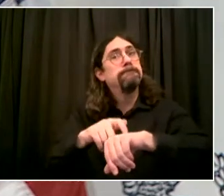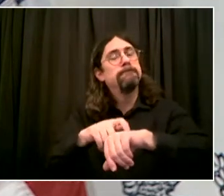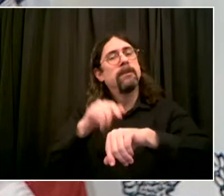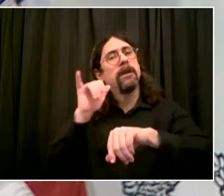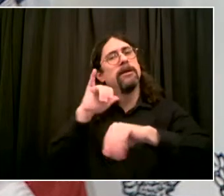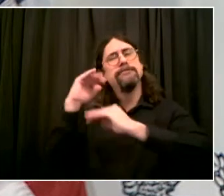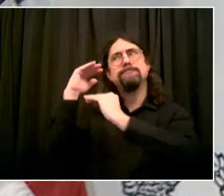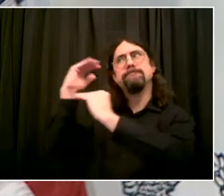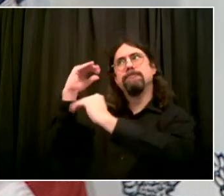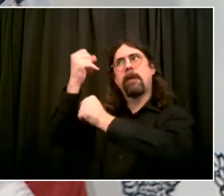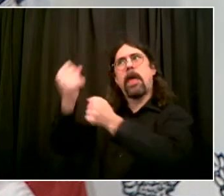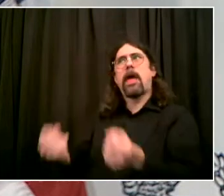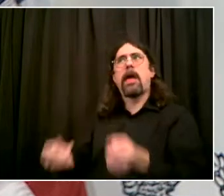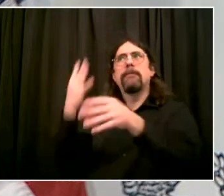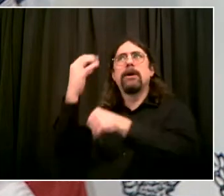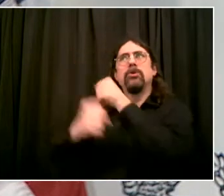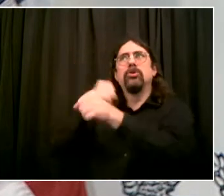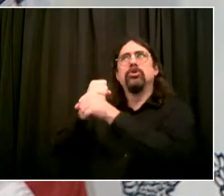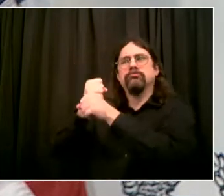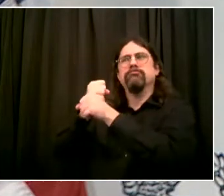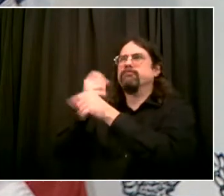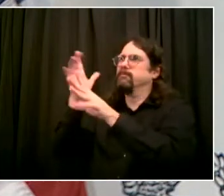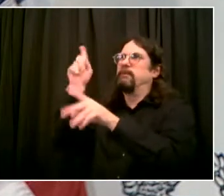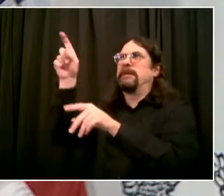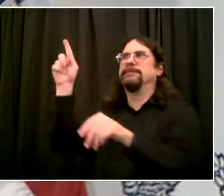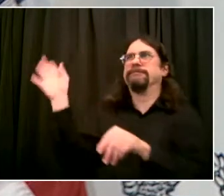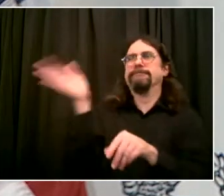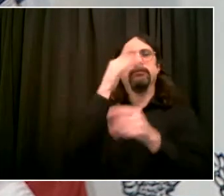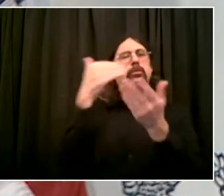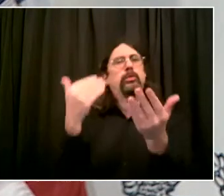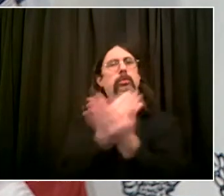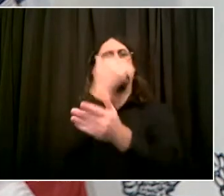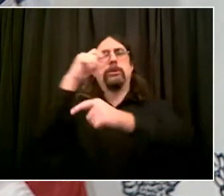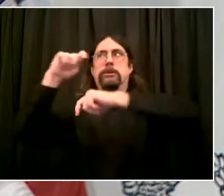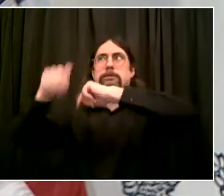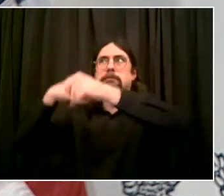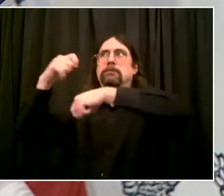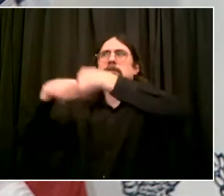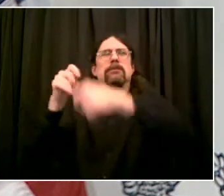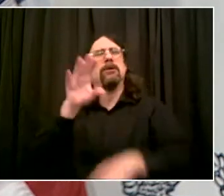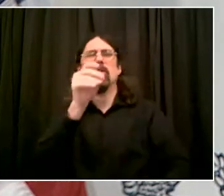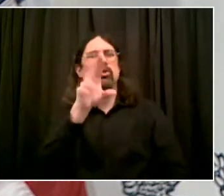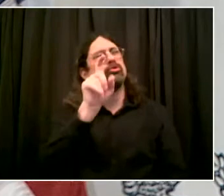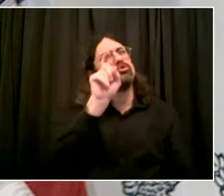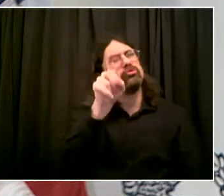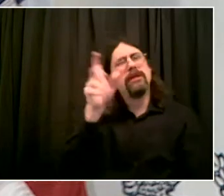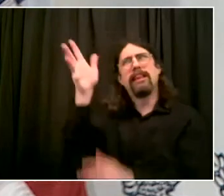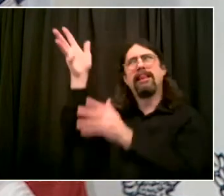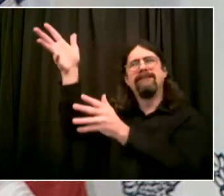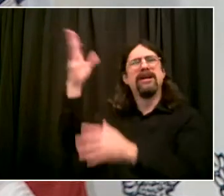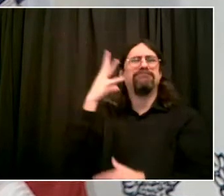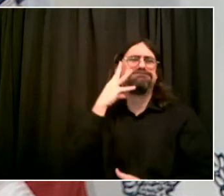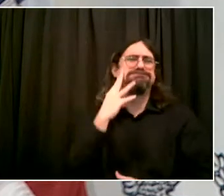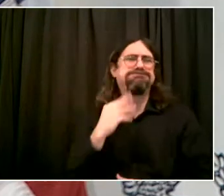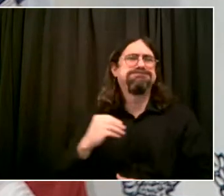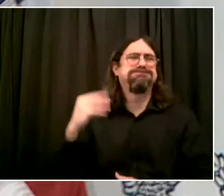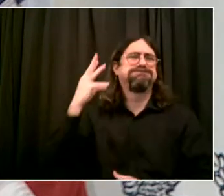KNOW THE PRECINCT COMMANDER AND FEEL IN SYNC AND THEY GOING TO ANOTHER COMMAND THERE IS A SENSE OF LET DOWN. WE UUENDRSTAND